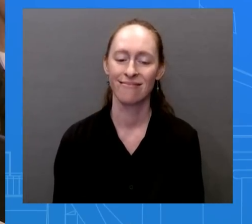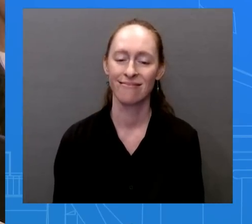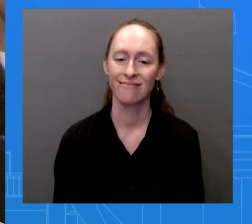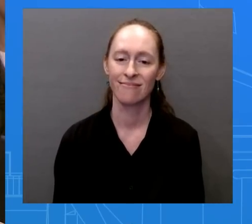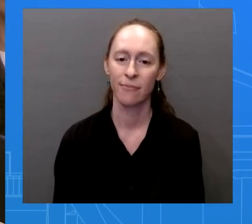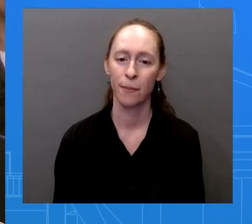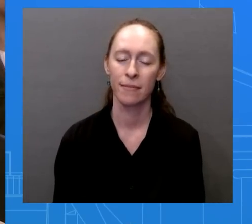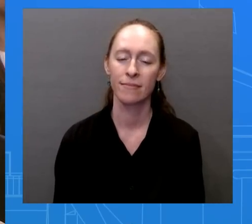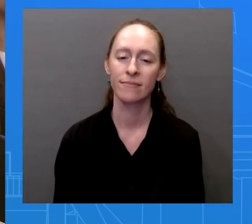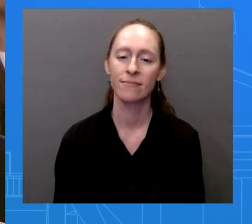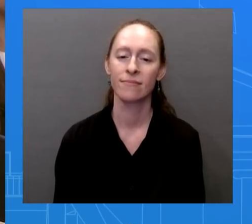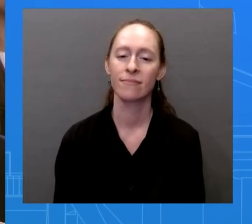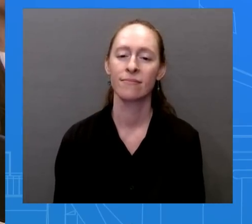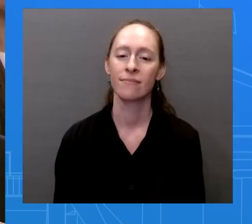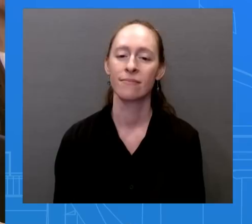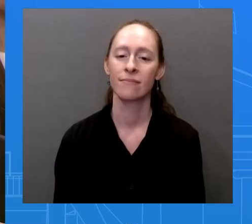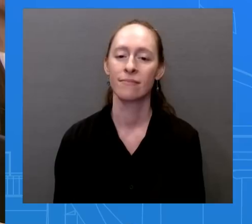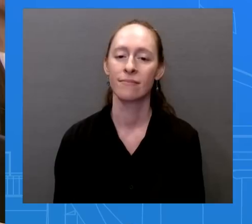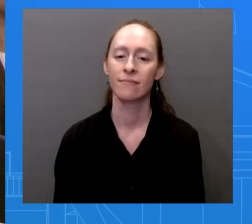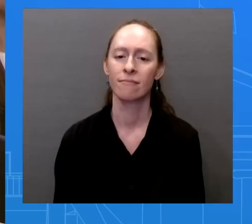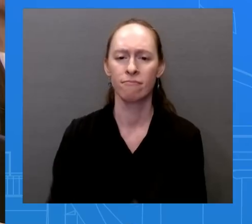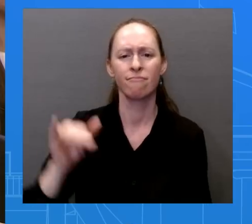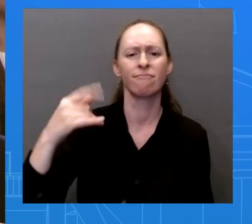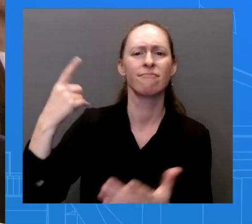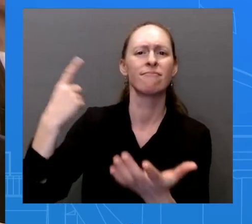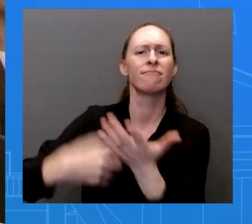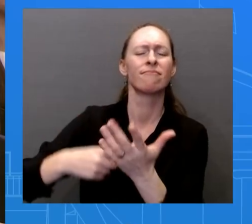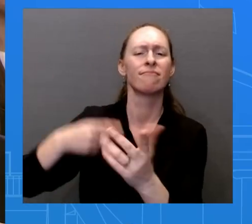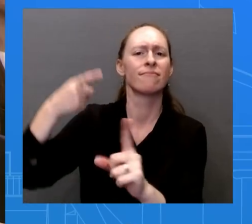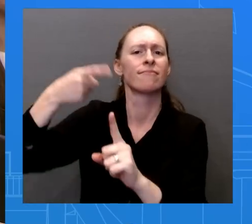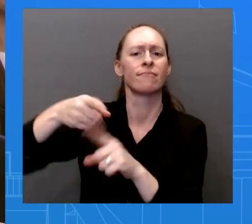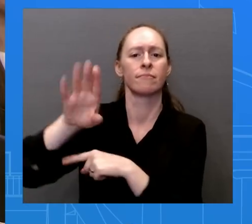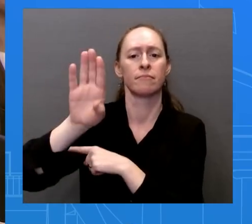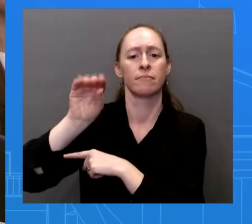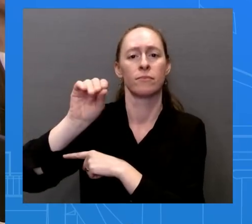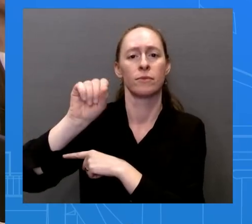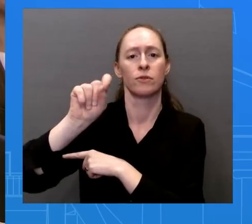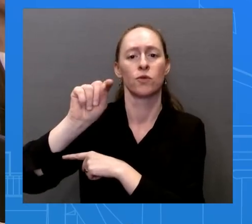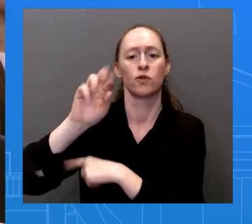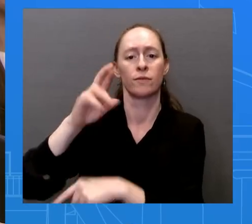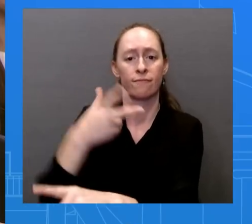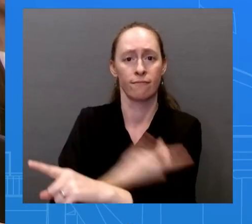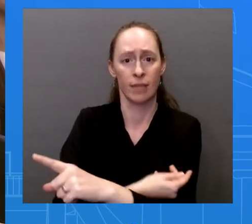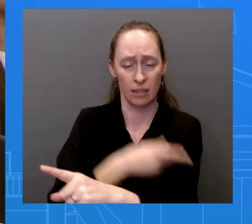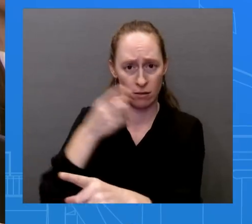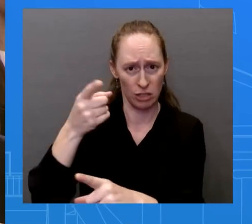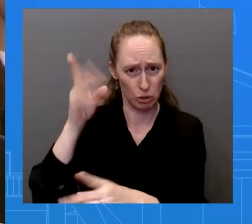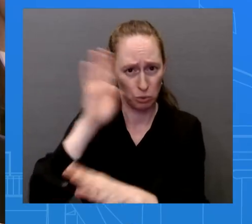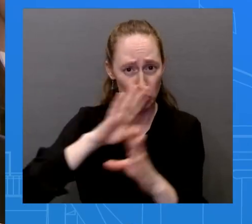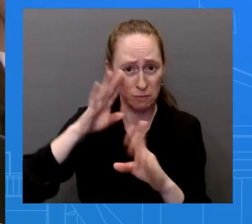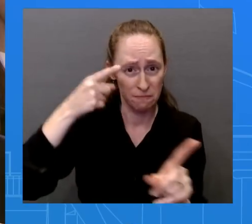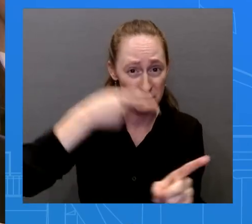that you are really concerned about this winter -- going into this winter season -- with potential COVID upticks?